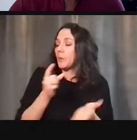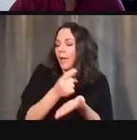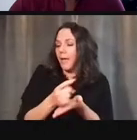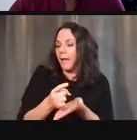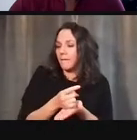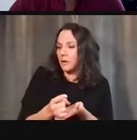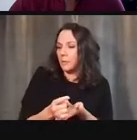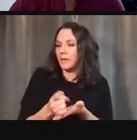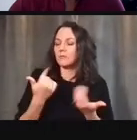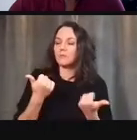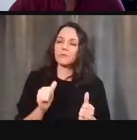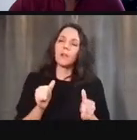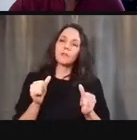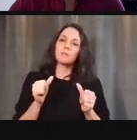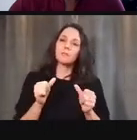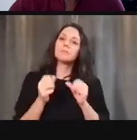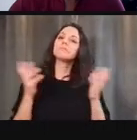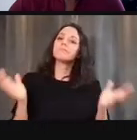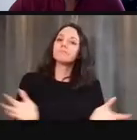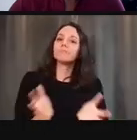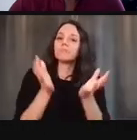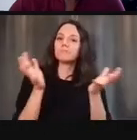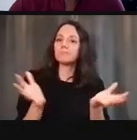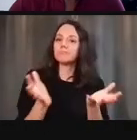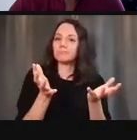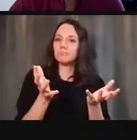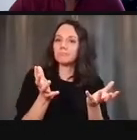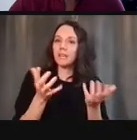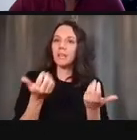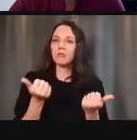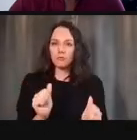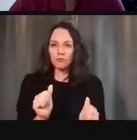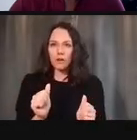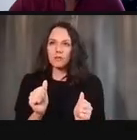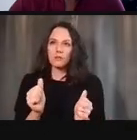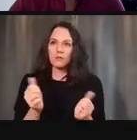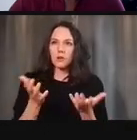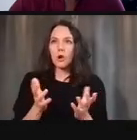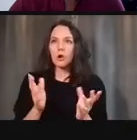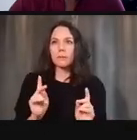on the line and to let people to drive folks to the line and to remind them